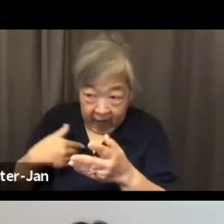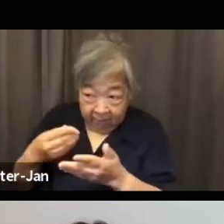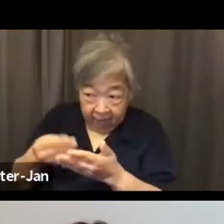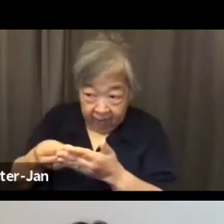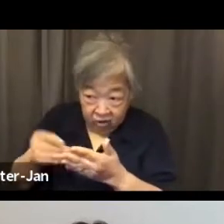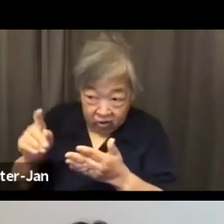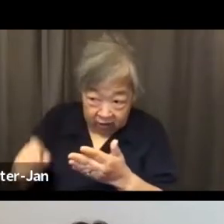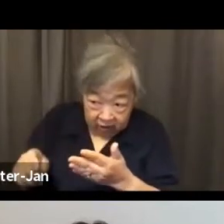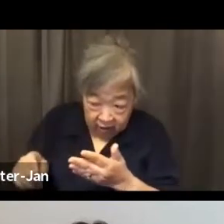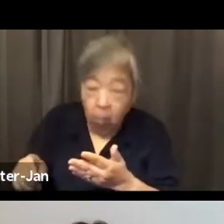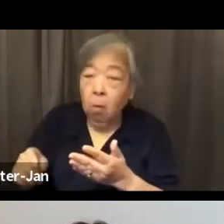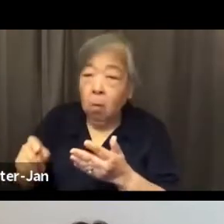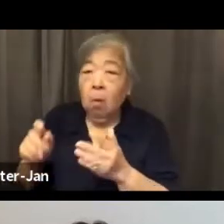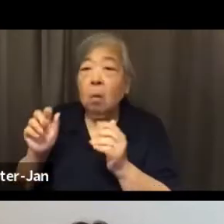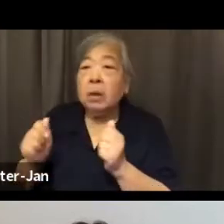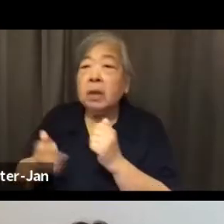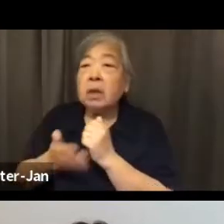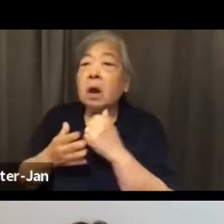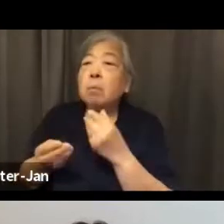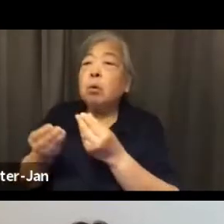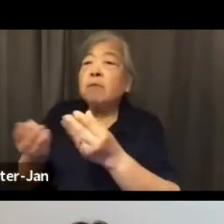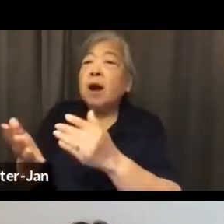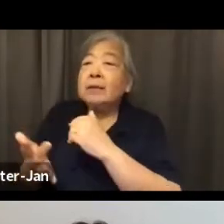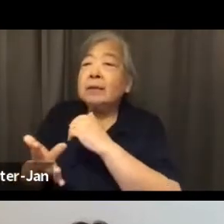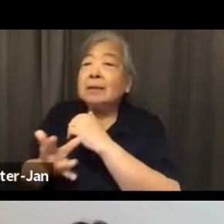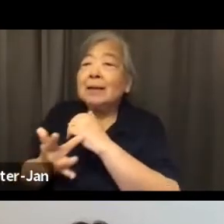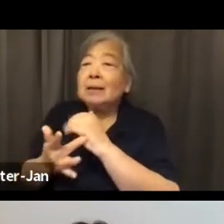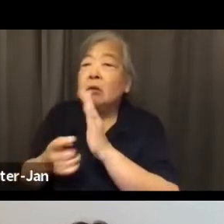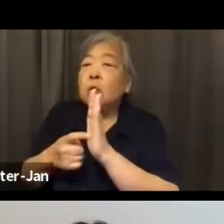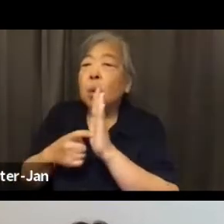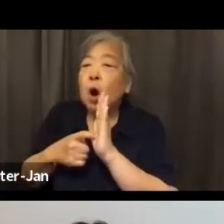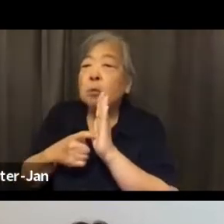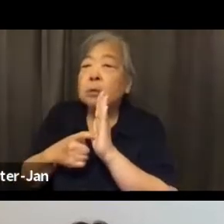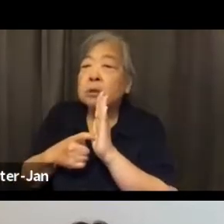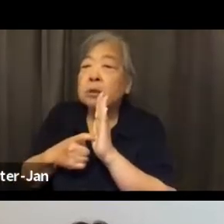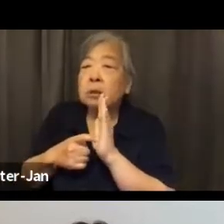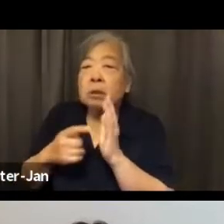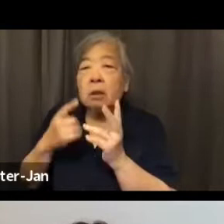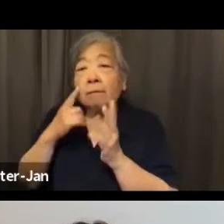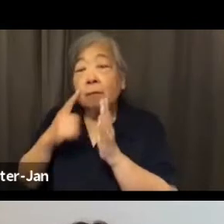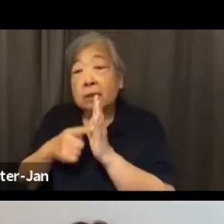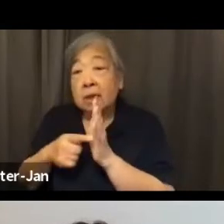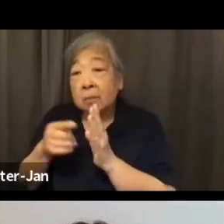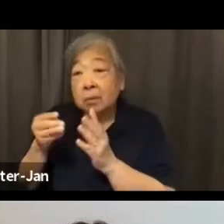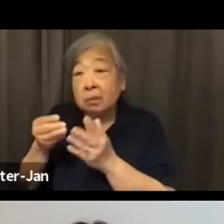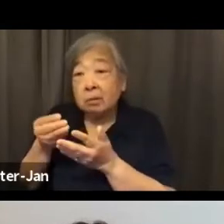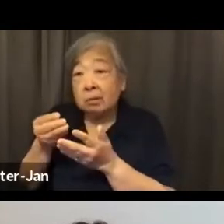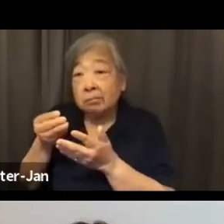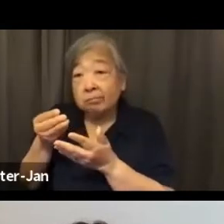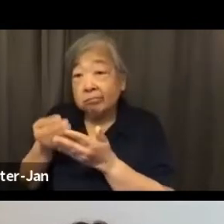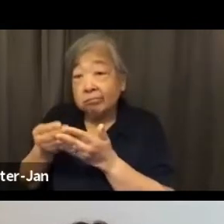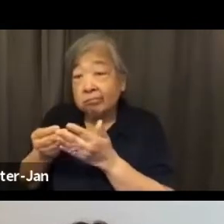help provide technical requirements, and this included a stipend for internet access, headsets,